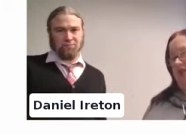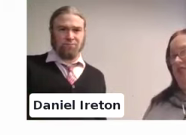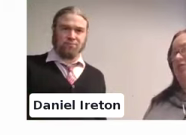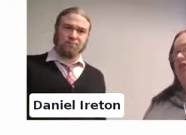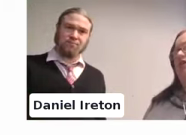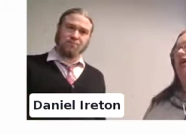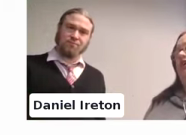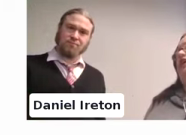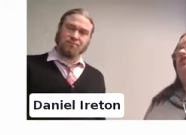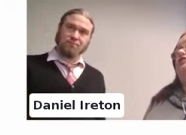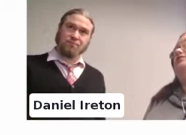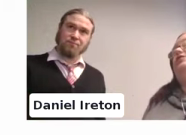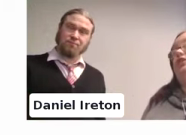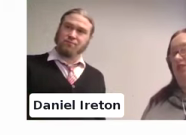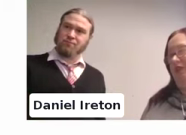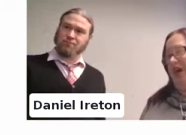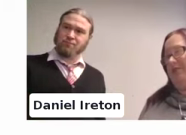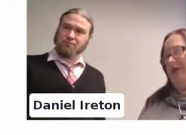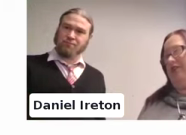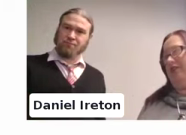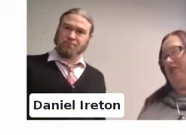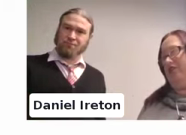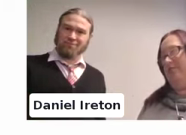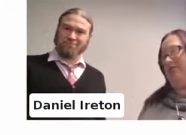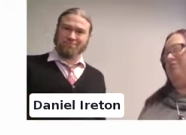But by doing a gaming event and we'll get into why this works, but by doing a gaming event, that allows us to teach about accessibility in way that much more approachable.